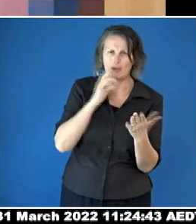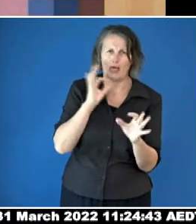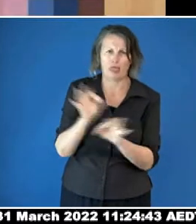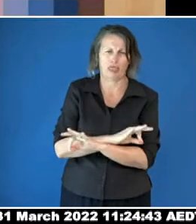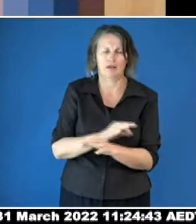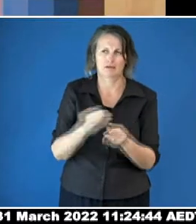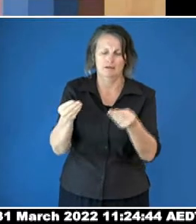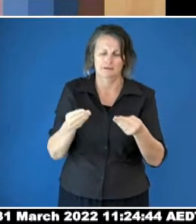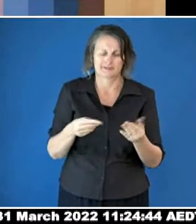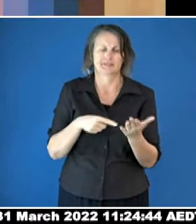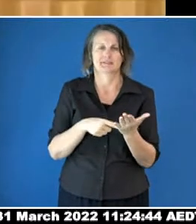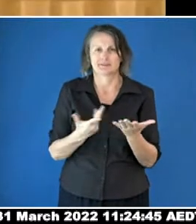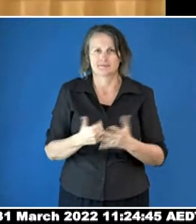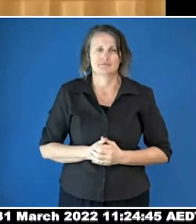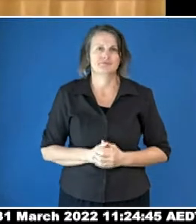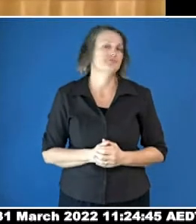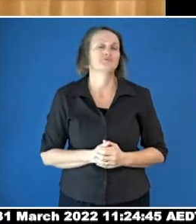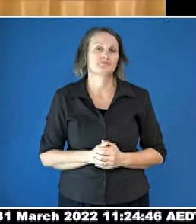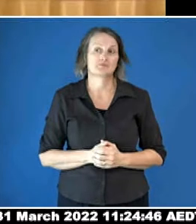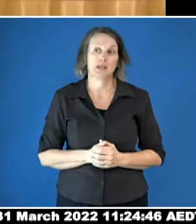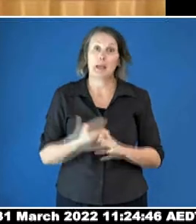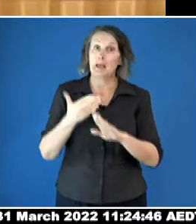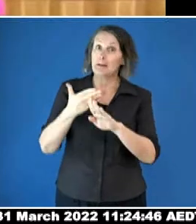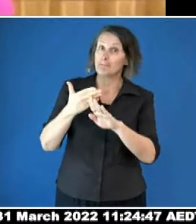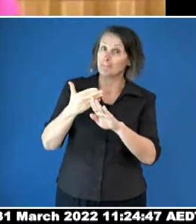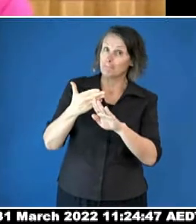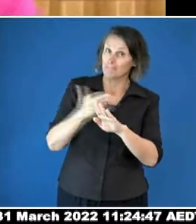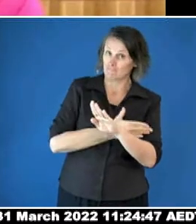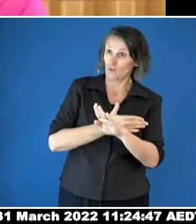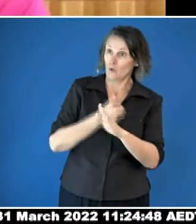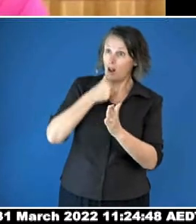Did - before you got that letter, did anyone contact you to say, "Would you